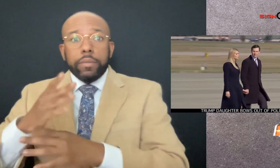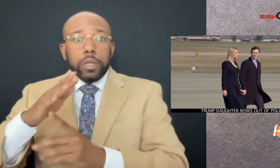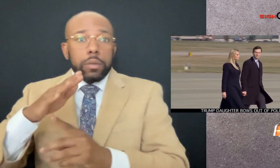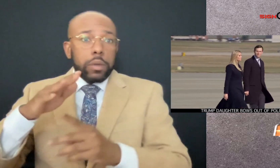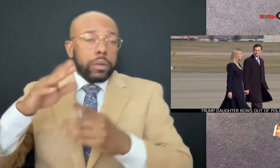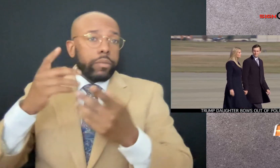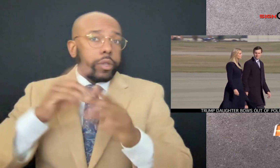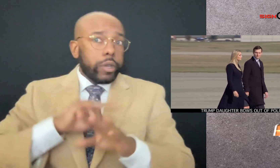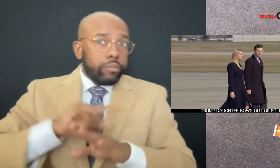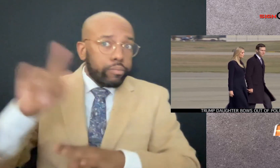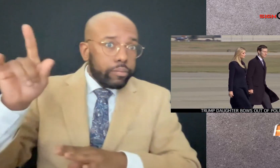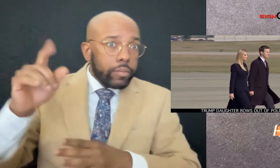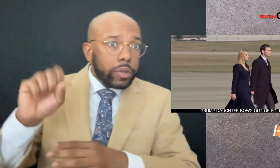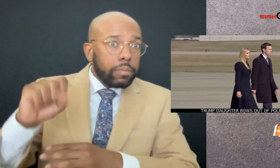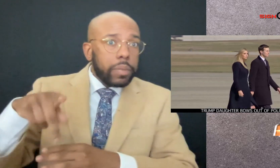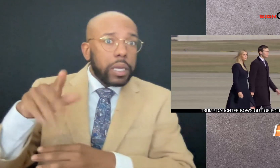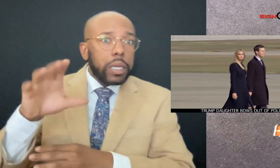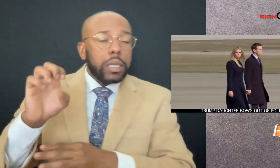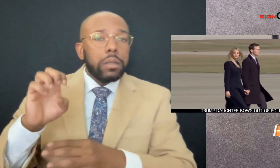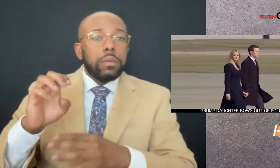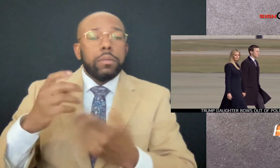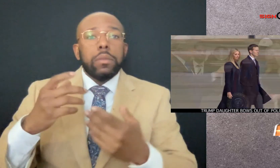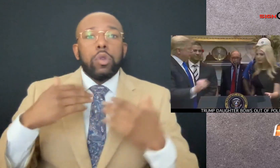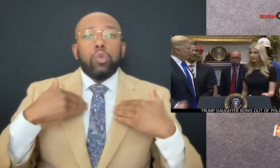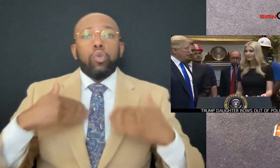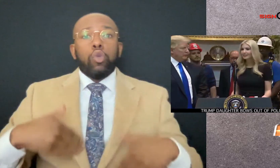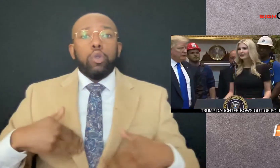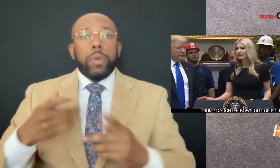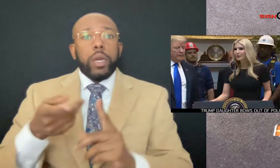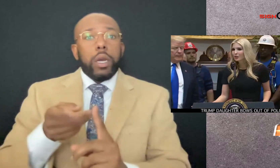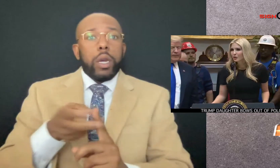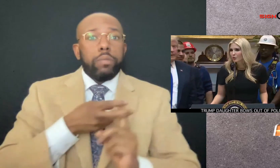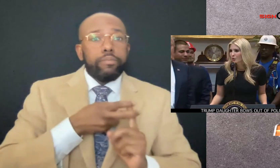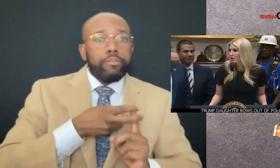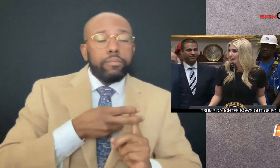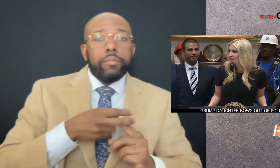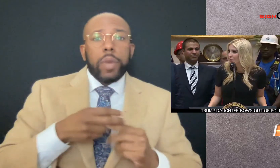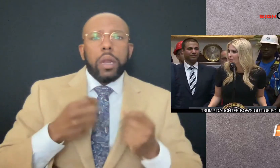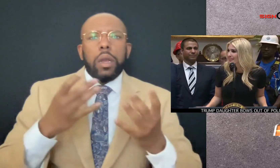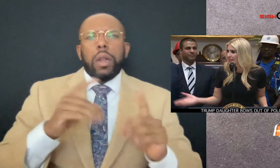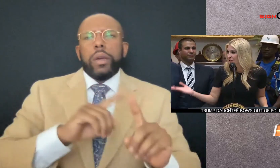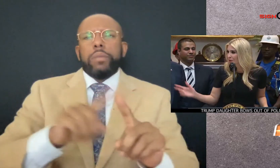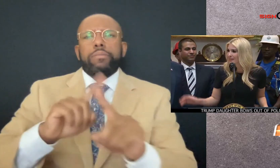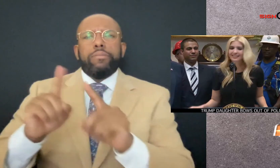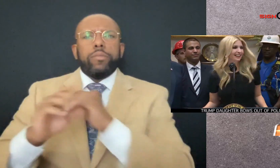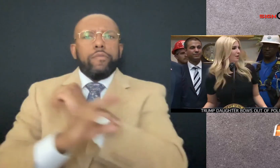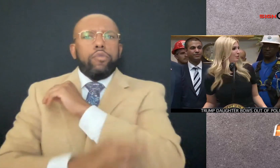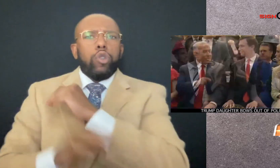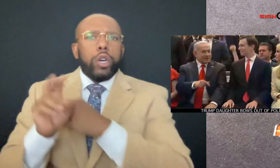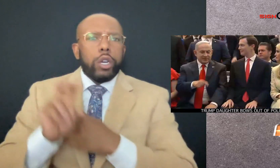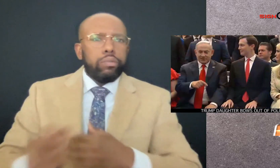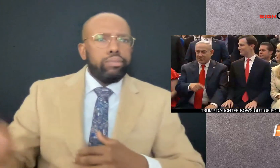women owned businesses space human trafficking and lots of foreign travel